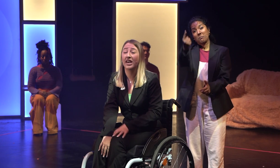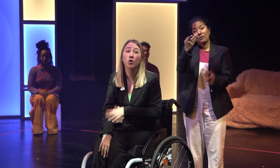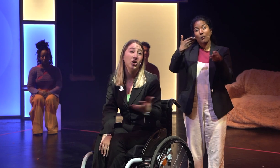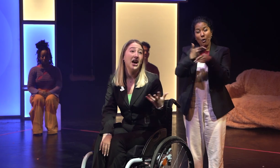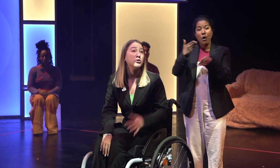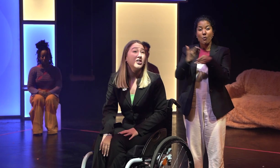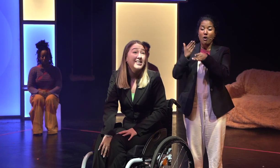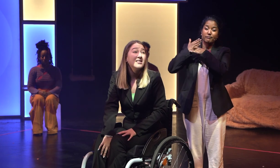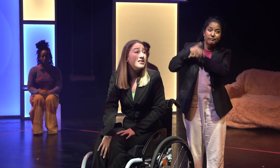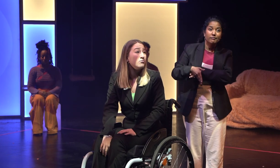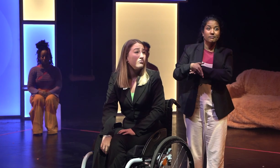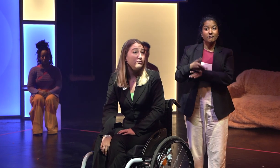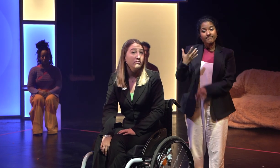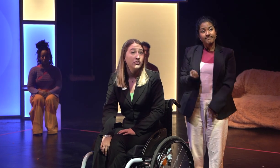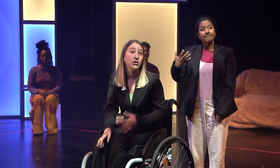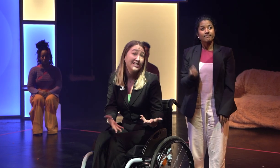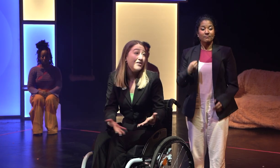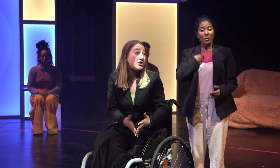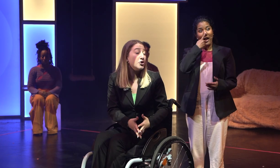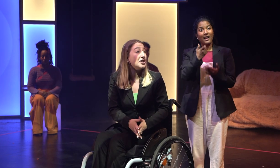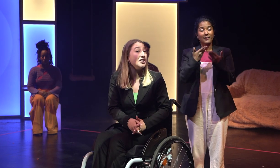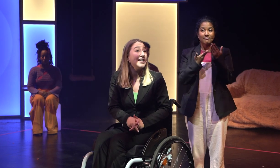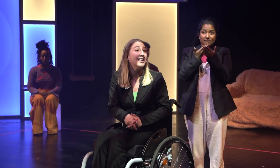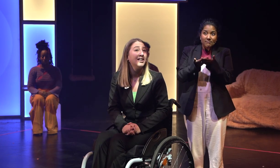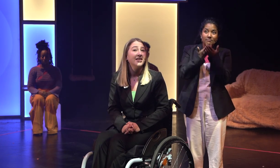working all the hours God sent, so I had to have extra tuition like.